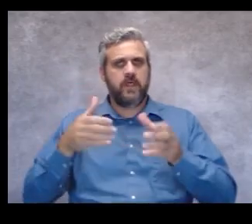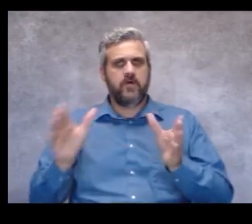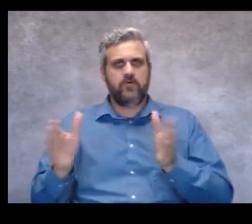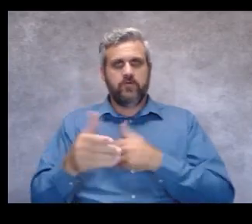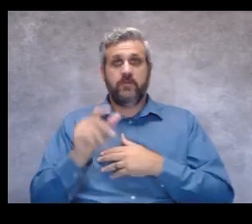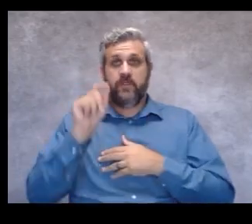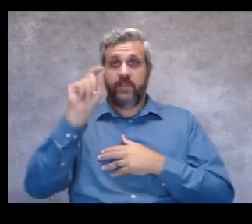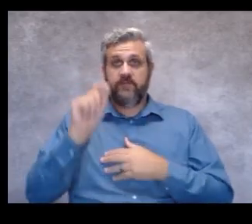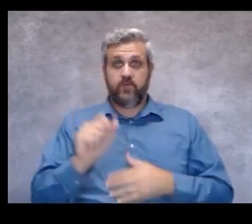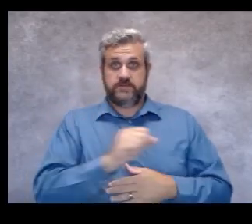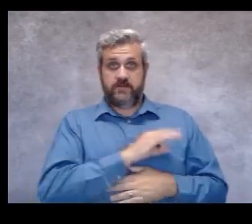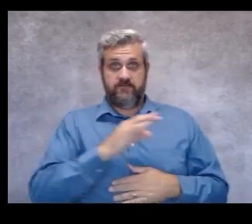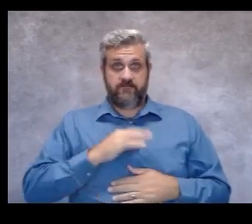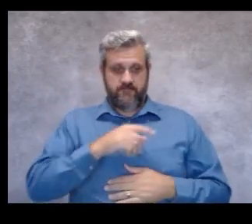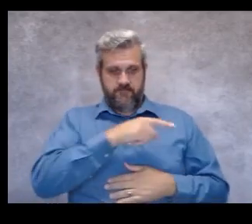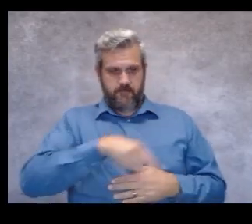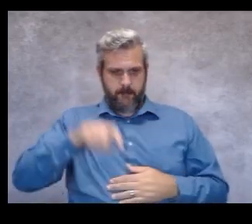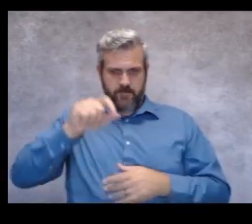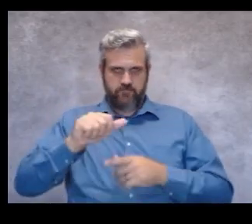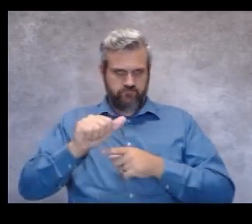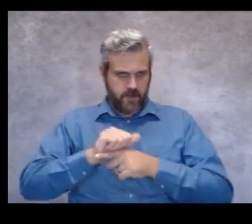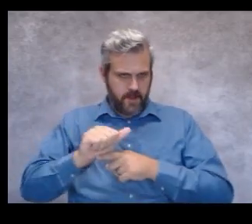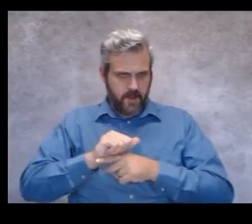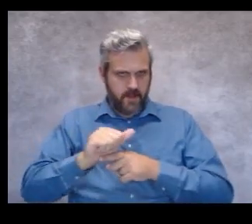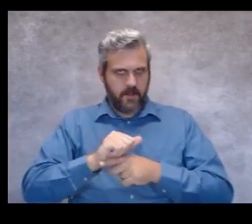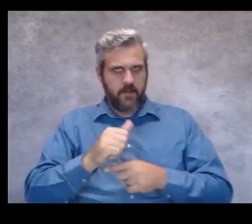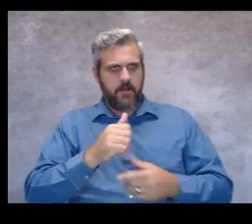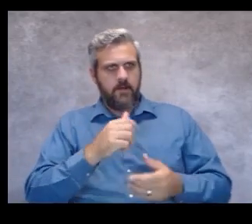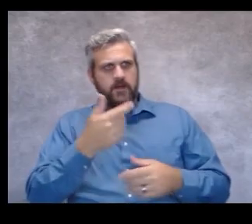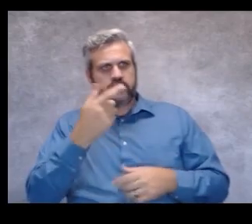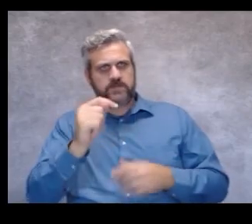Therefore, staff may need training on the characteristics of gifted students